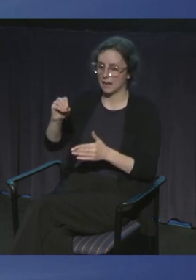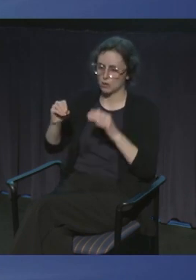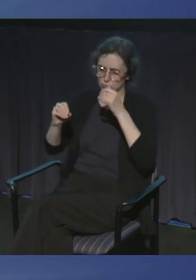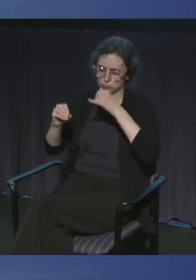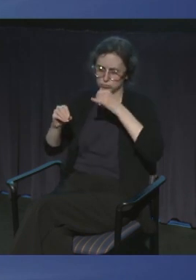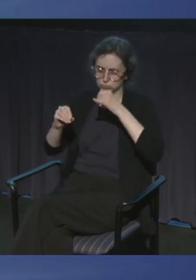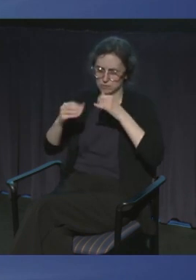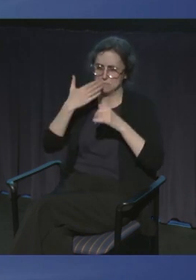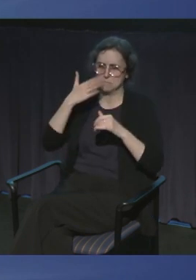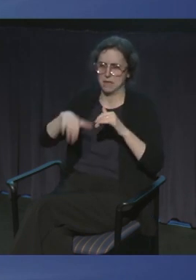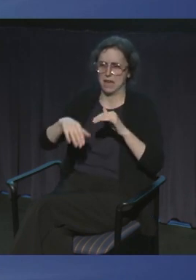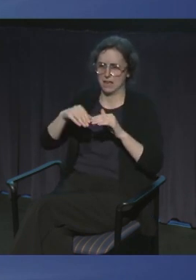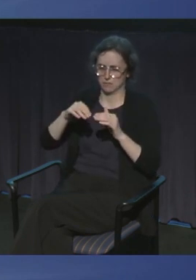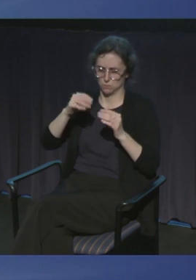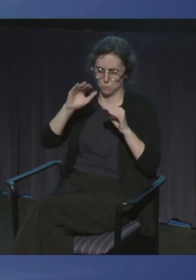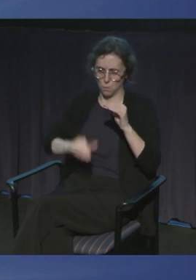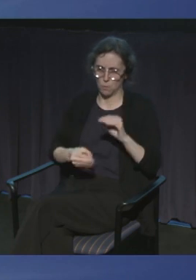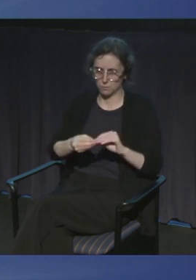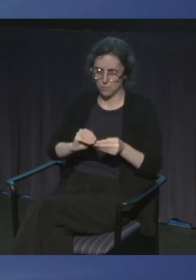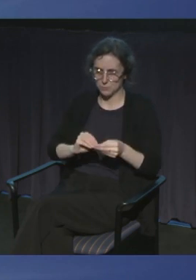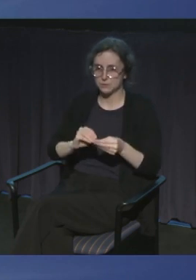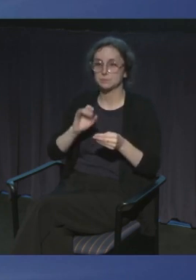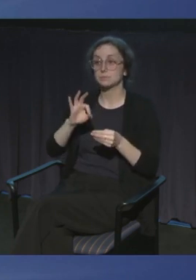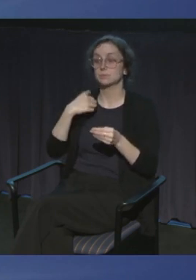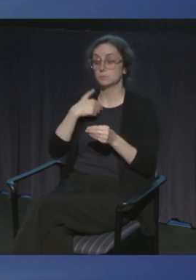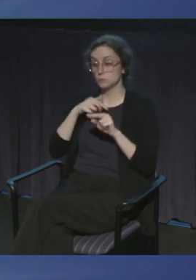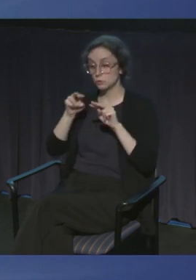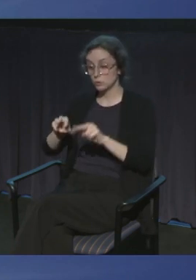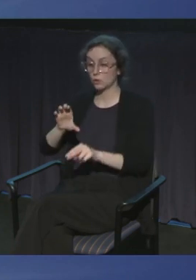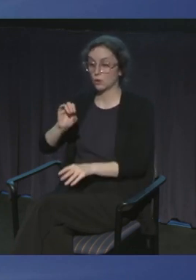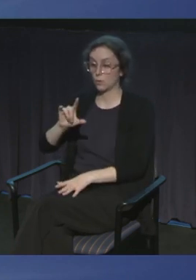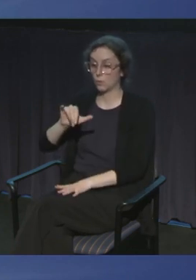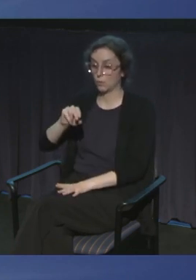INDICATED HERE. IN IF WE LOOK AT SUBSEQUENT COLON CANCER FORMATIONS, WE WERE ABLE TO